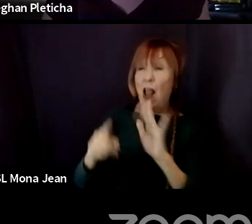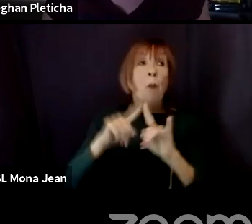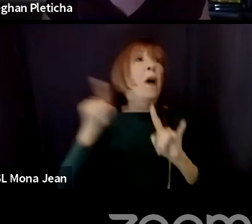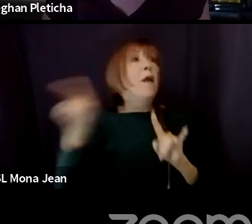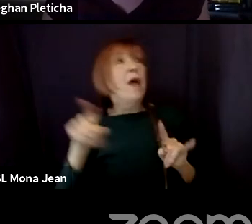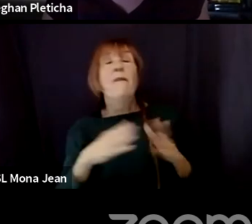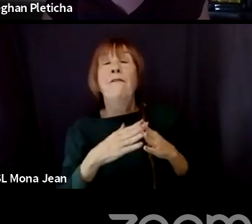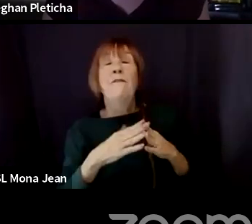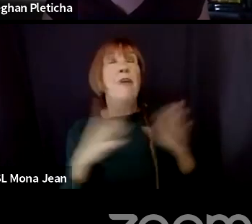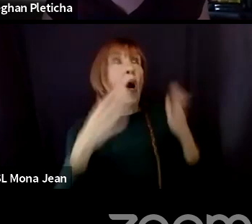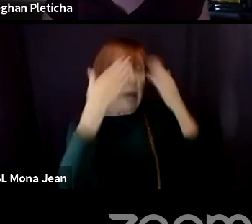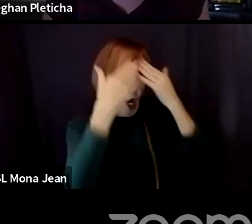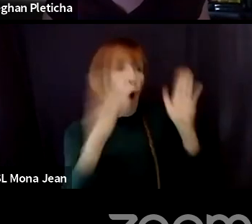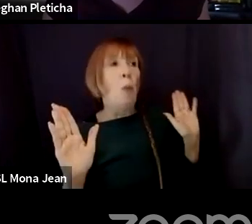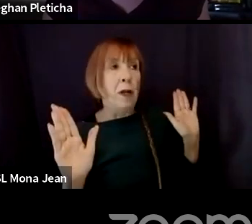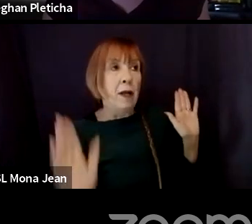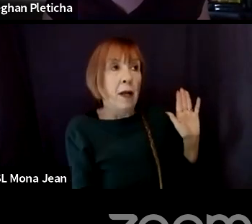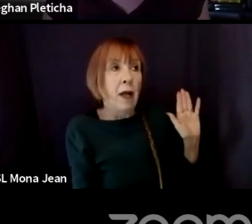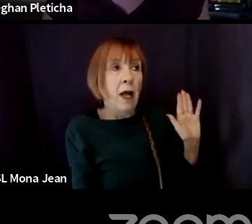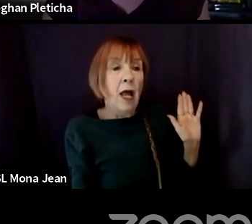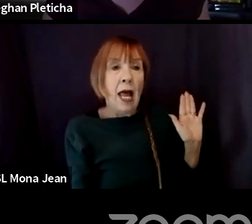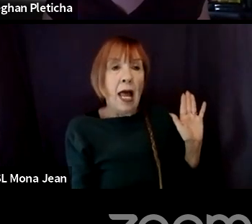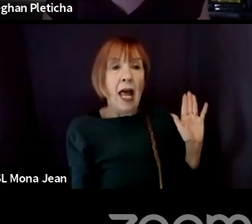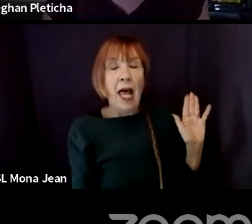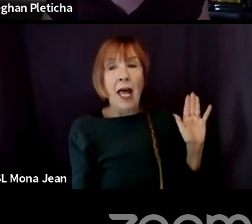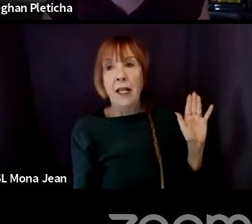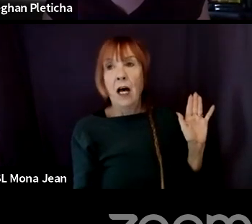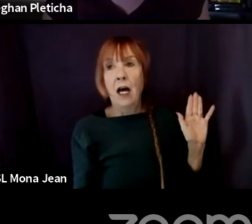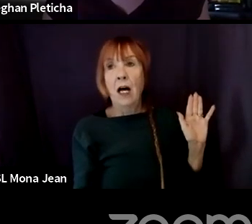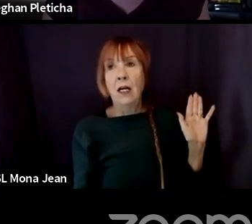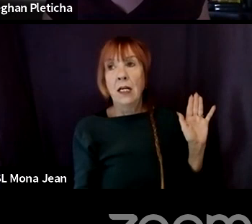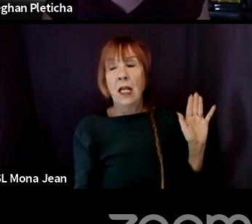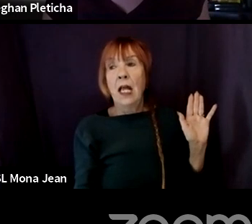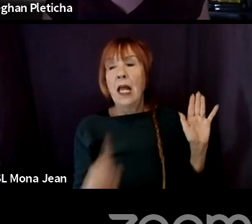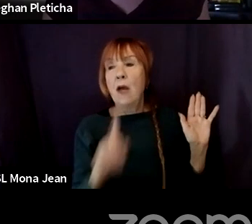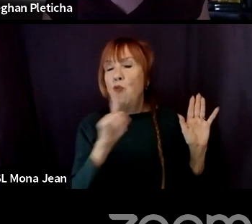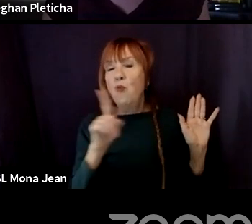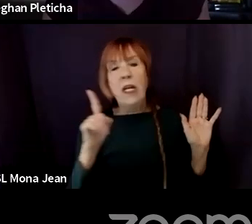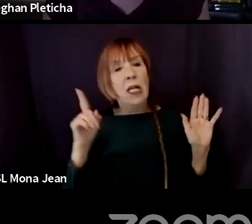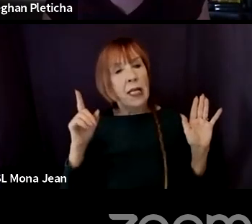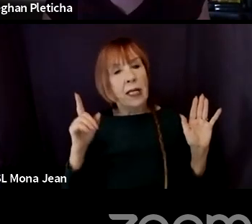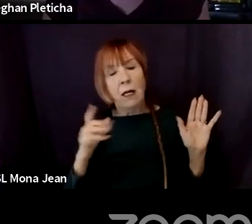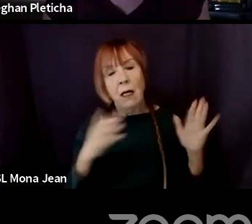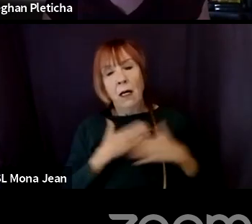and it has been so gratifying to see, so much of, so many of my ideas